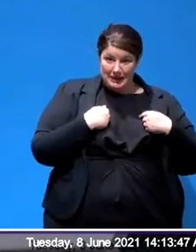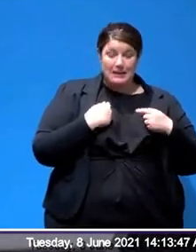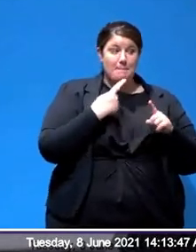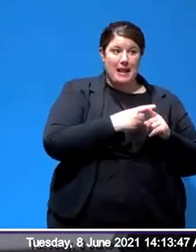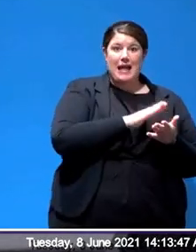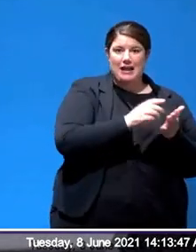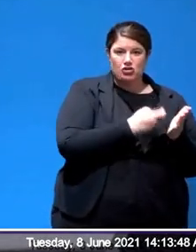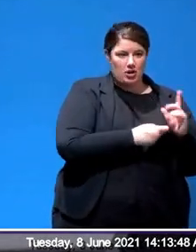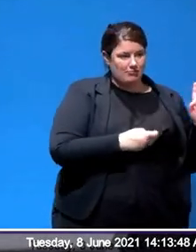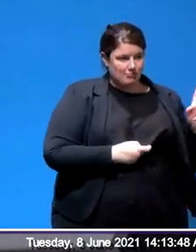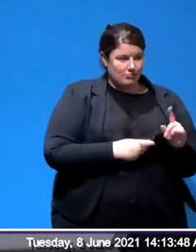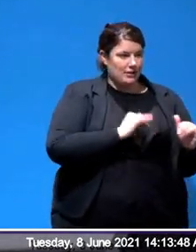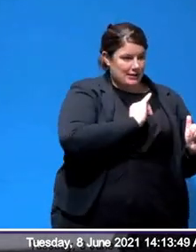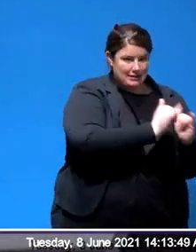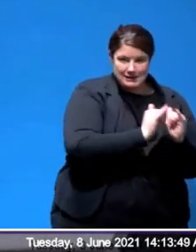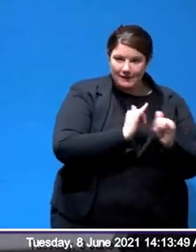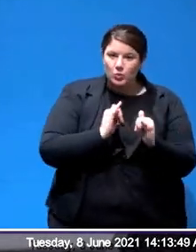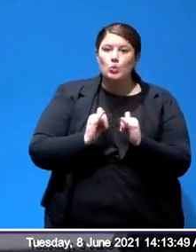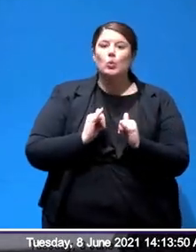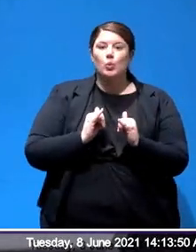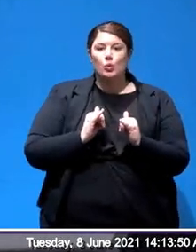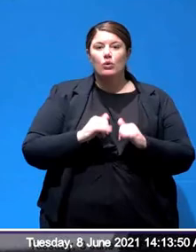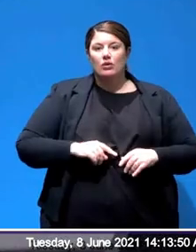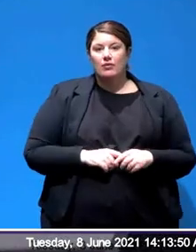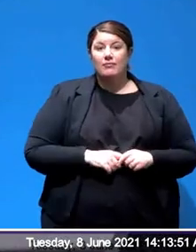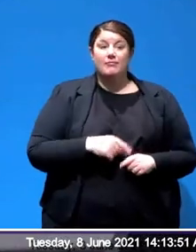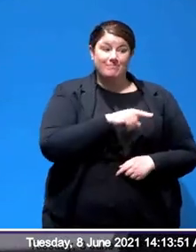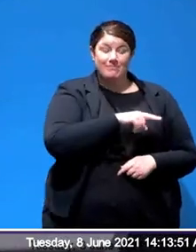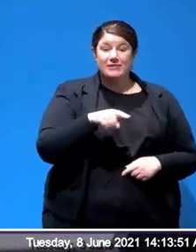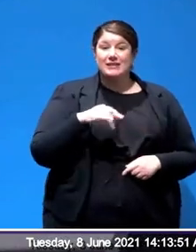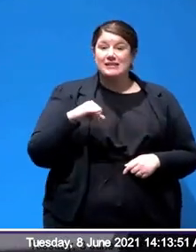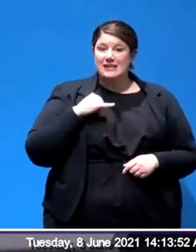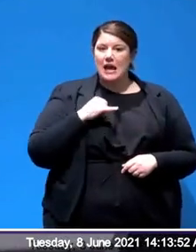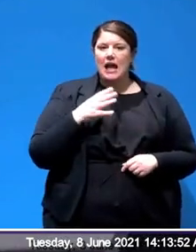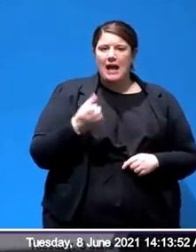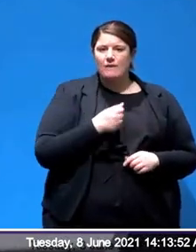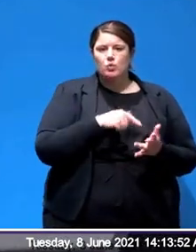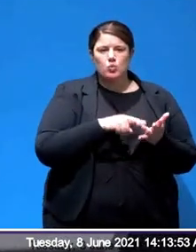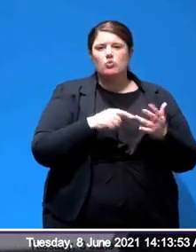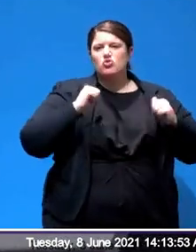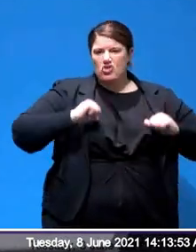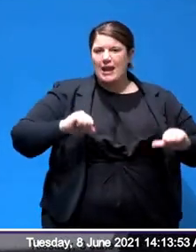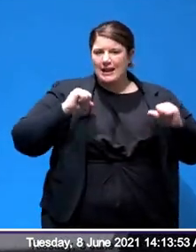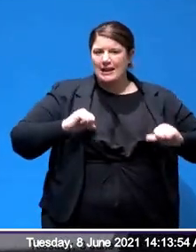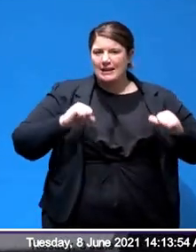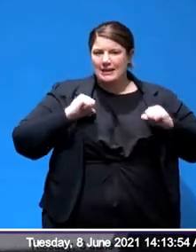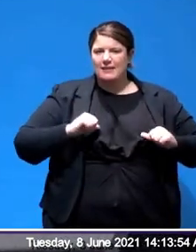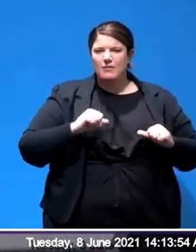And staff were made to undertake the code of ethics training